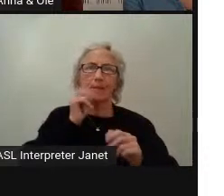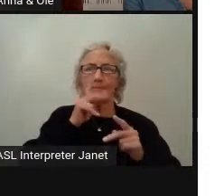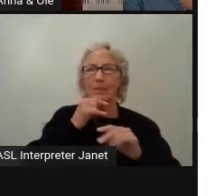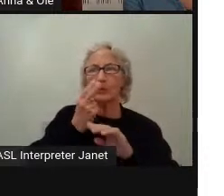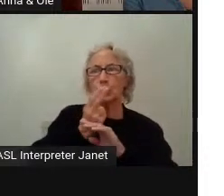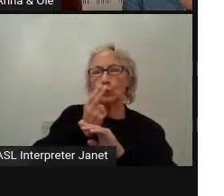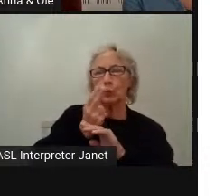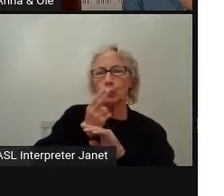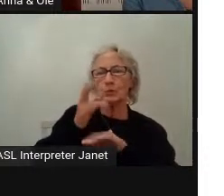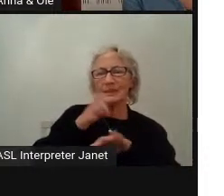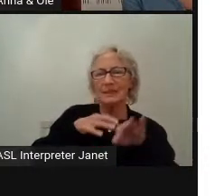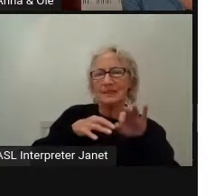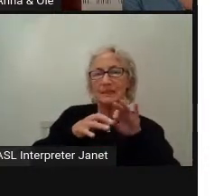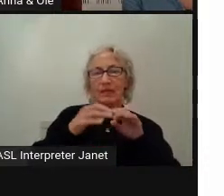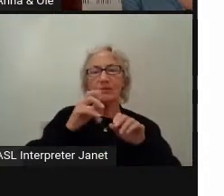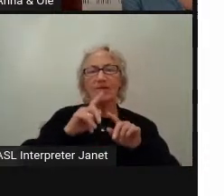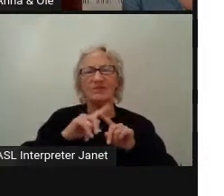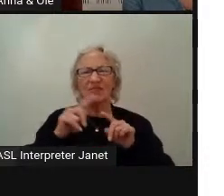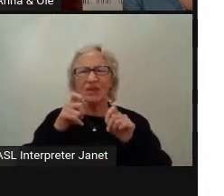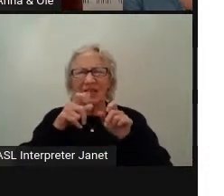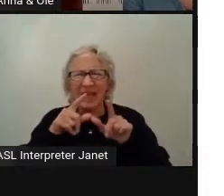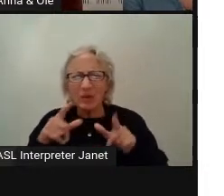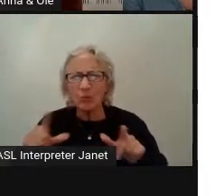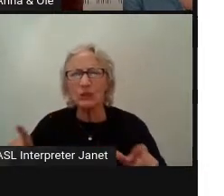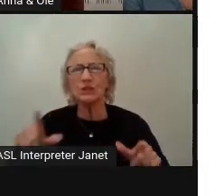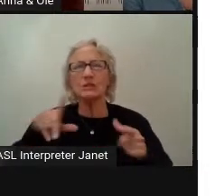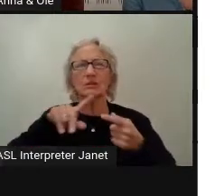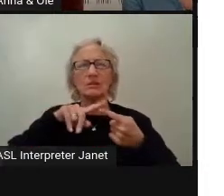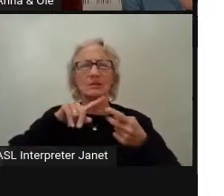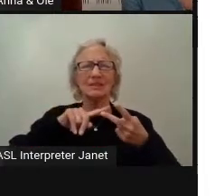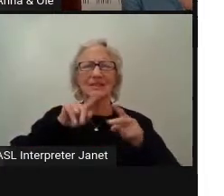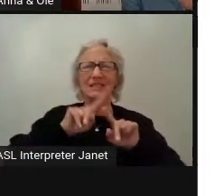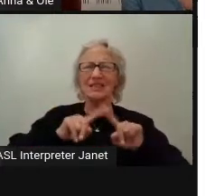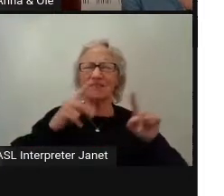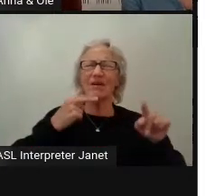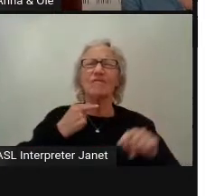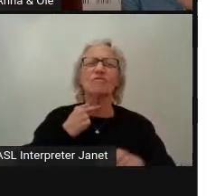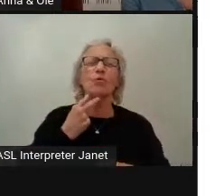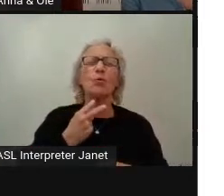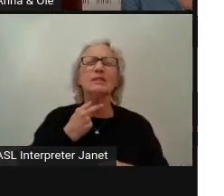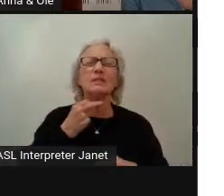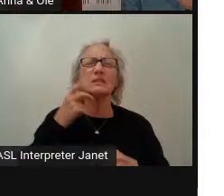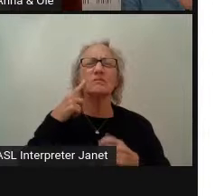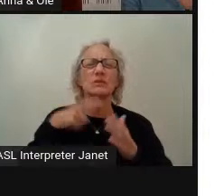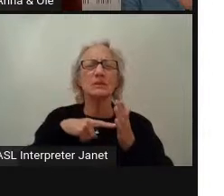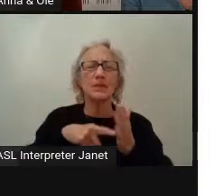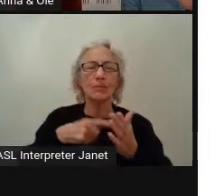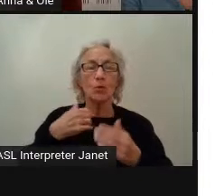actually be in the excessive technology but also in the users. There are different levels and there are different languages